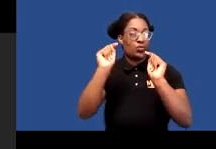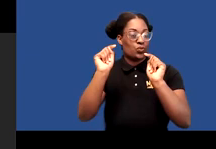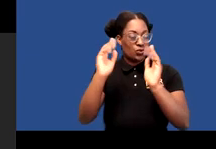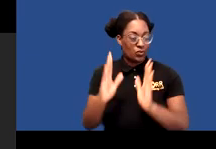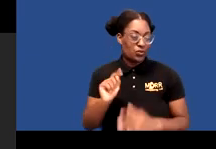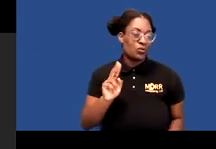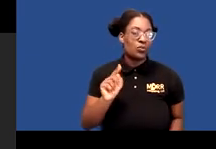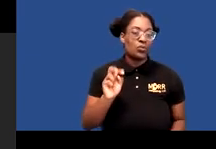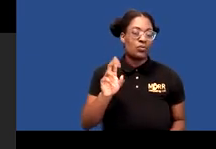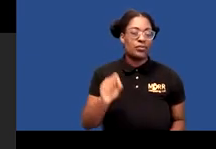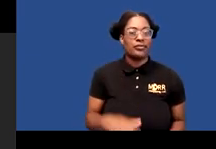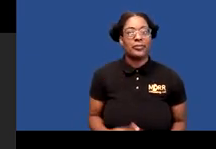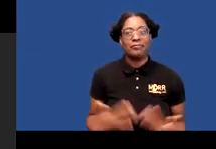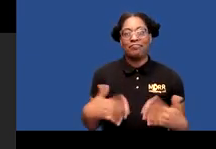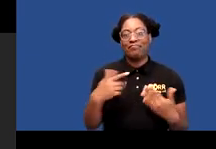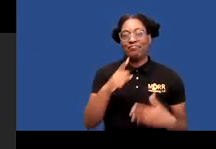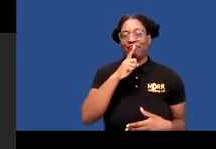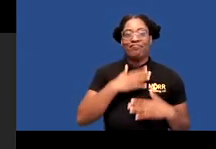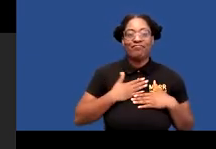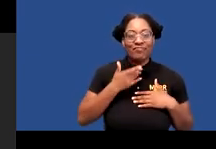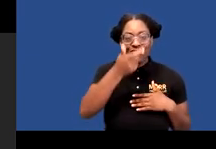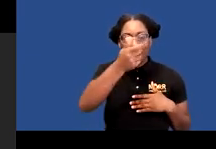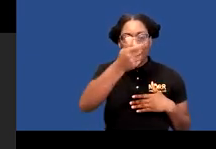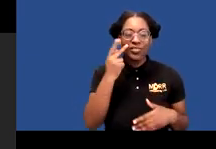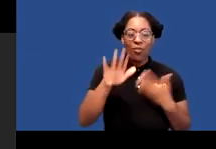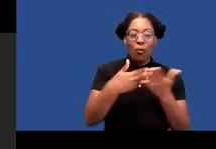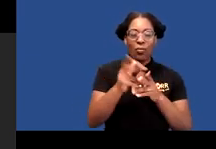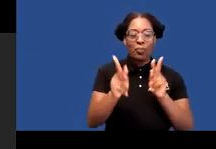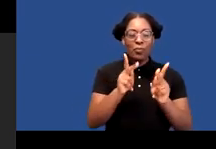I like to ask this question or post these poll questions